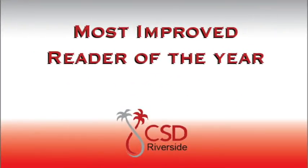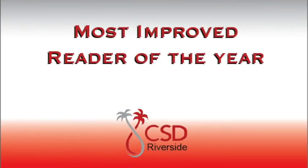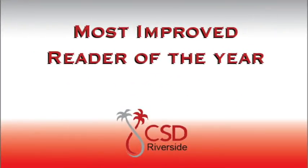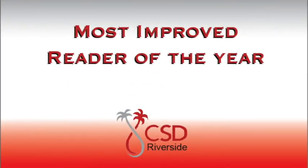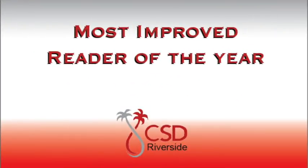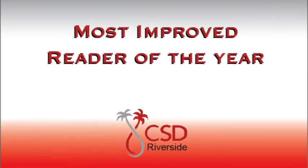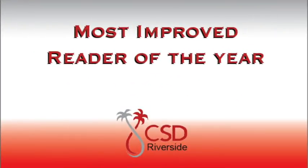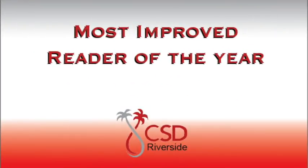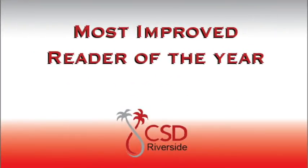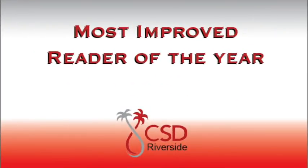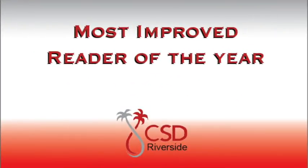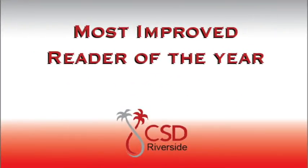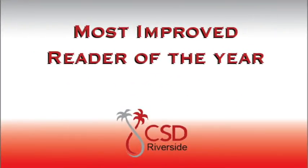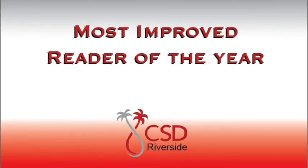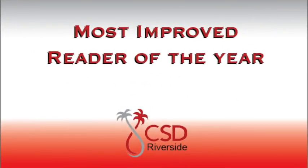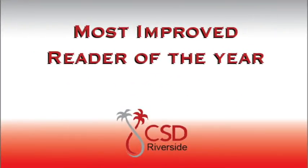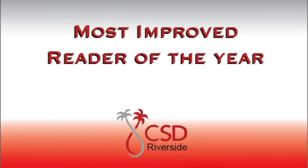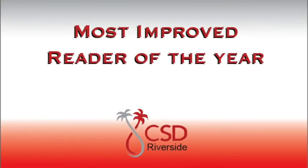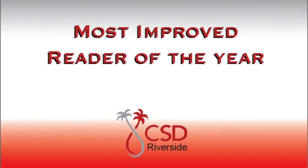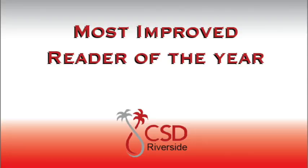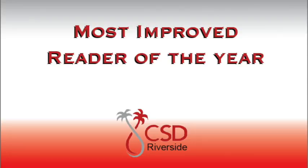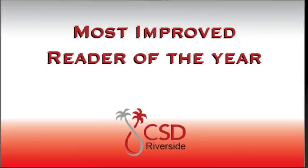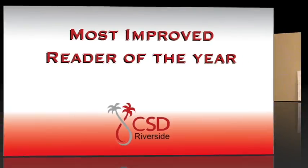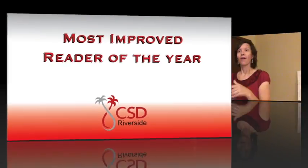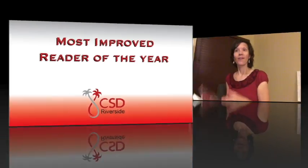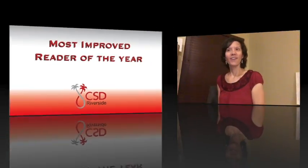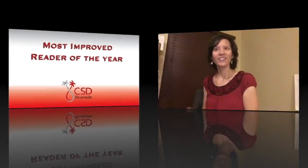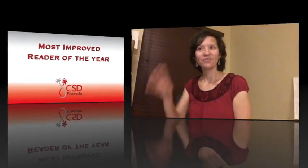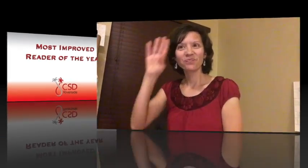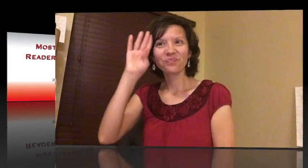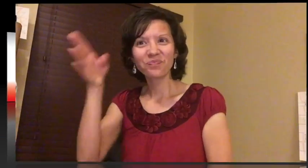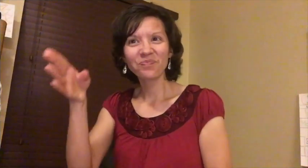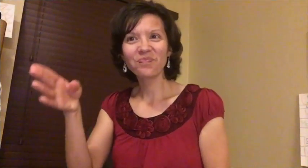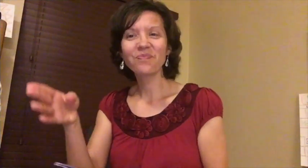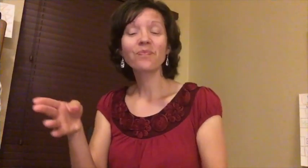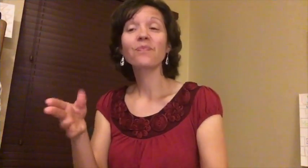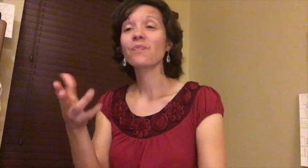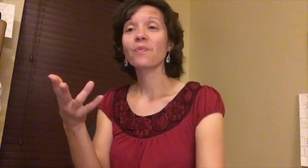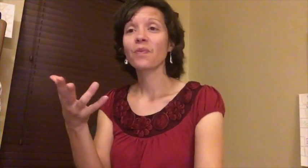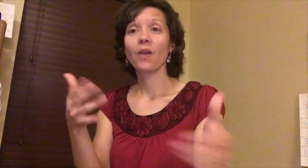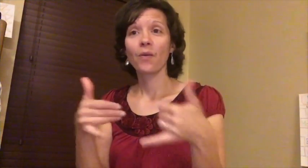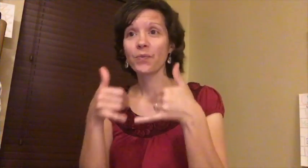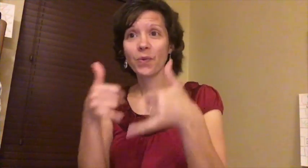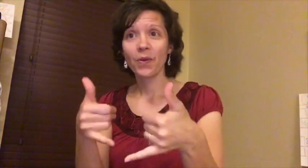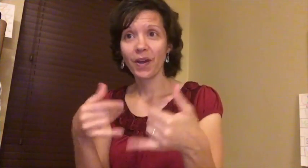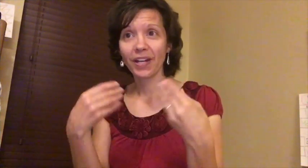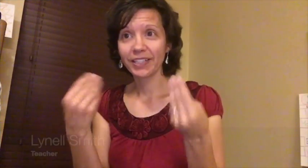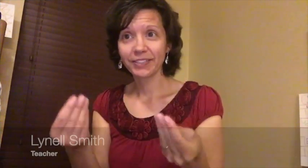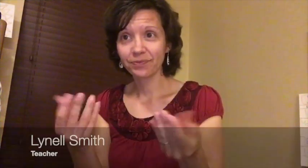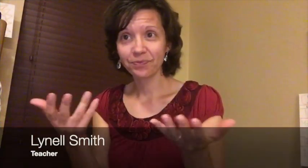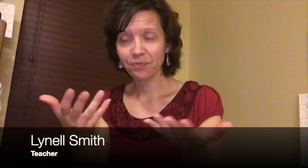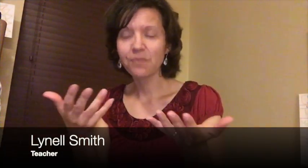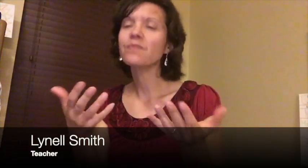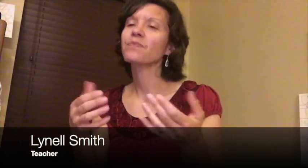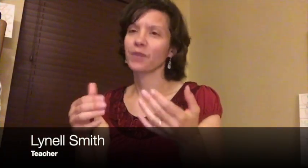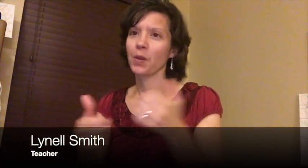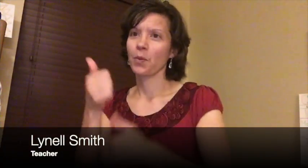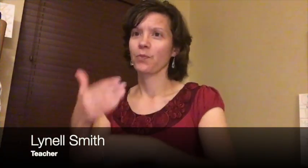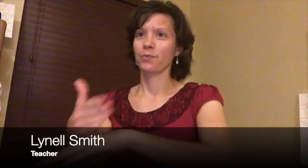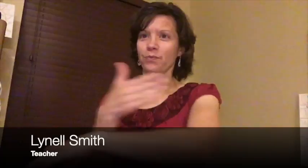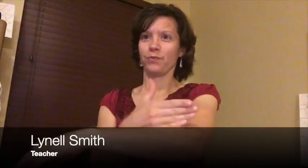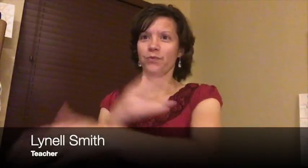Hawaii. This award is going to